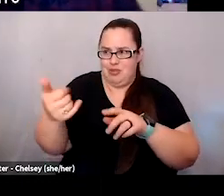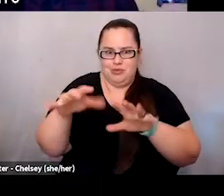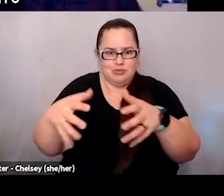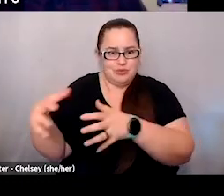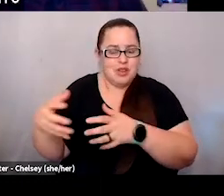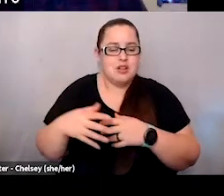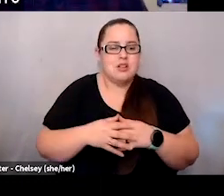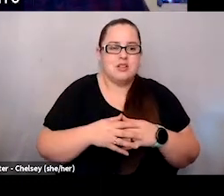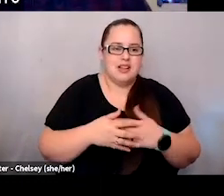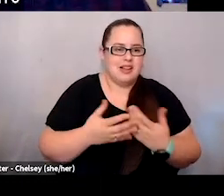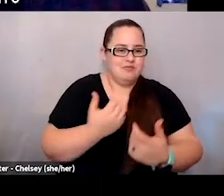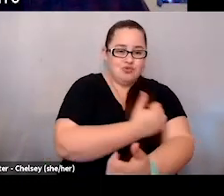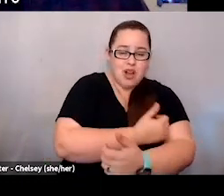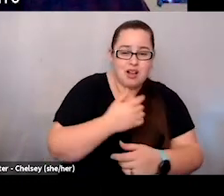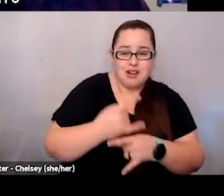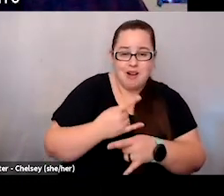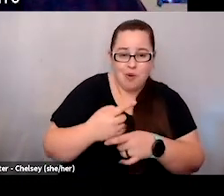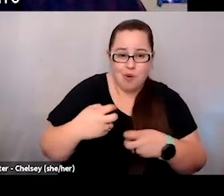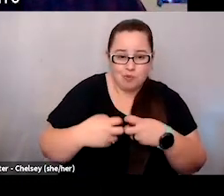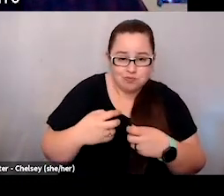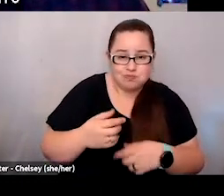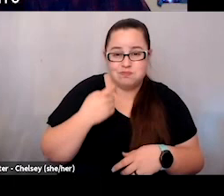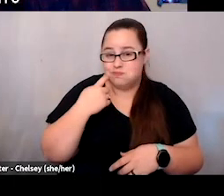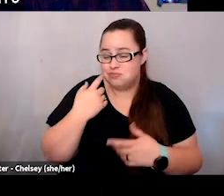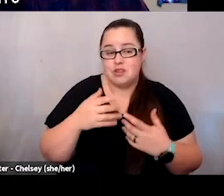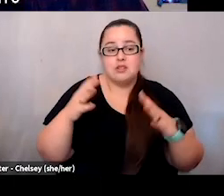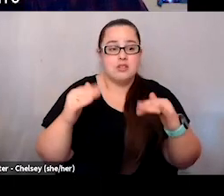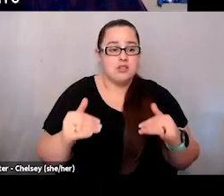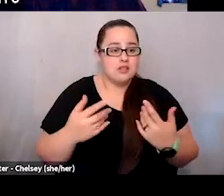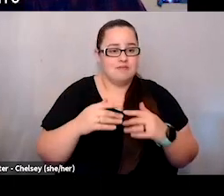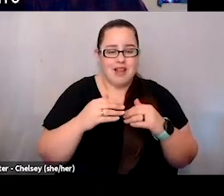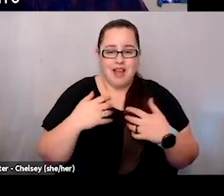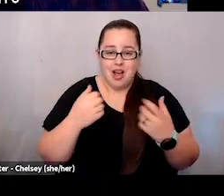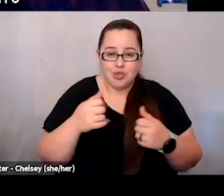variety of social problems, just like all societies do. Drug and alcohol abuse, various